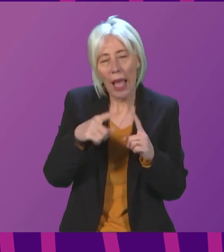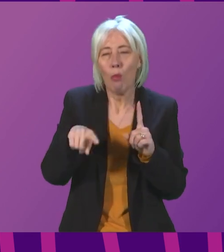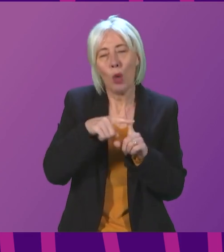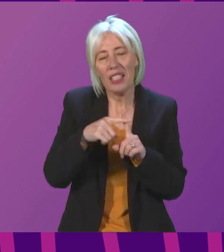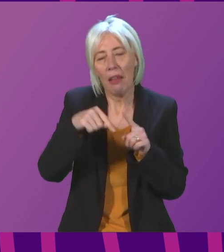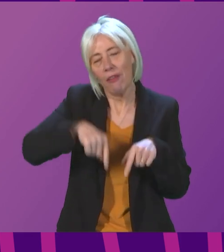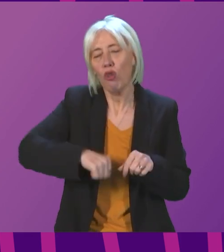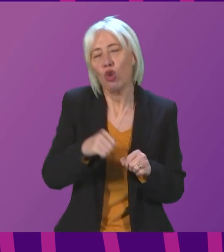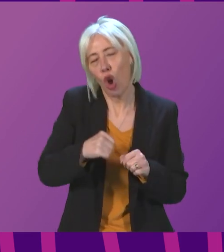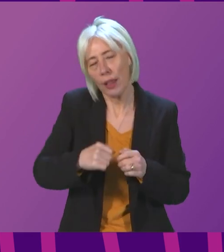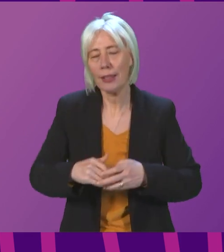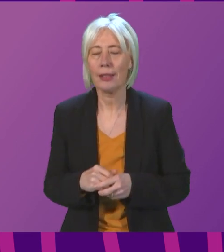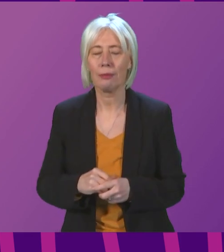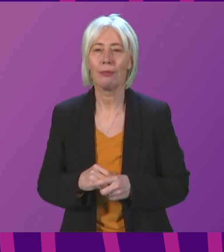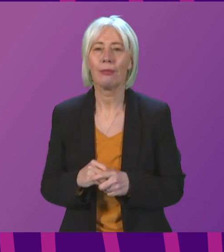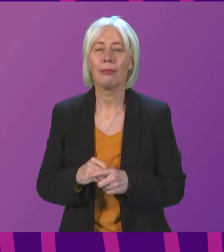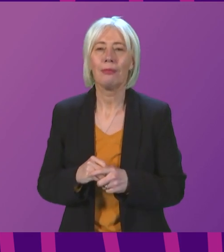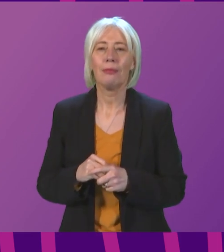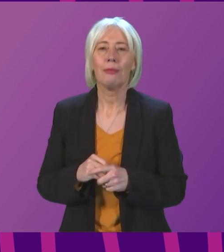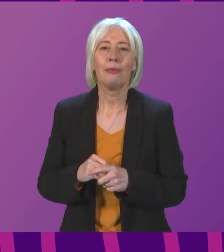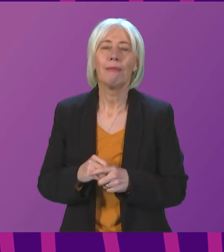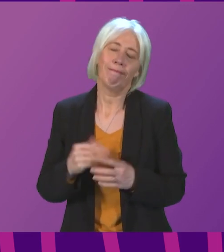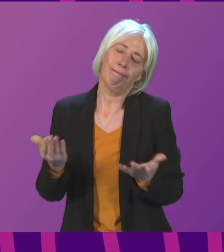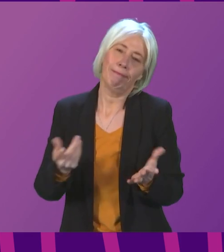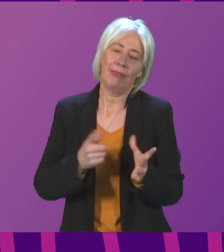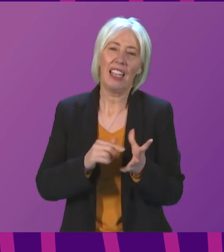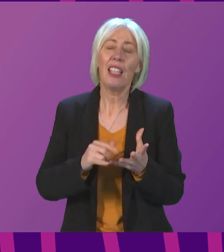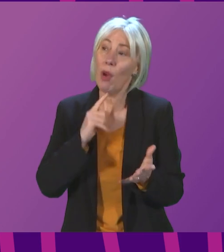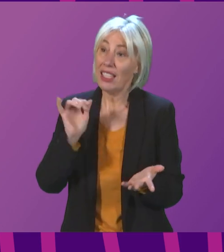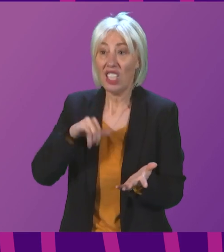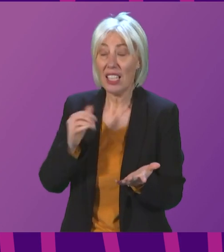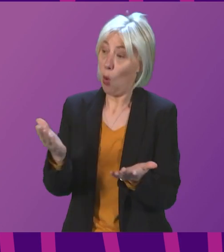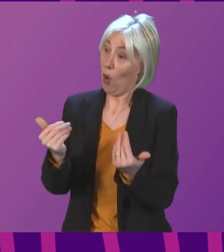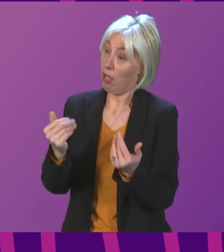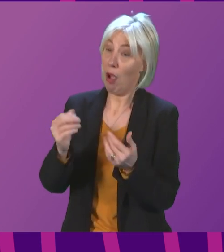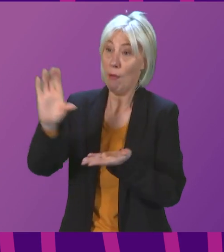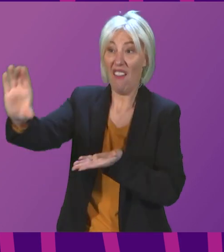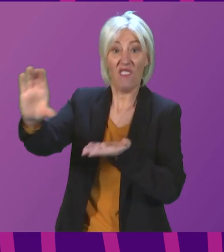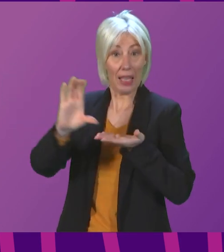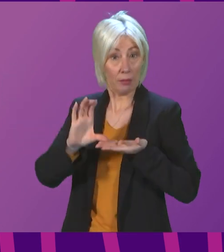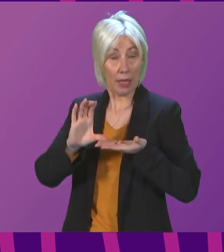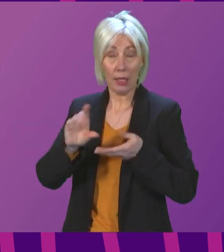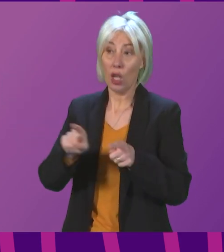I have said that I welcome inward investment. I have said that I welcome and recognise that opportunity.